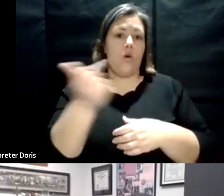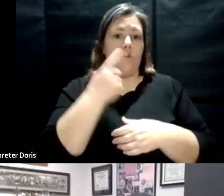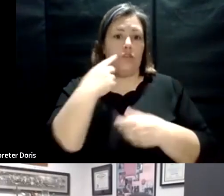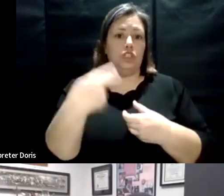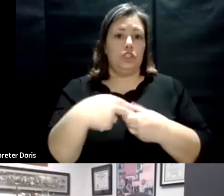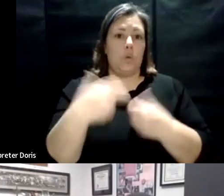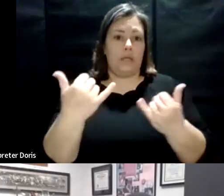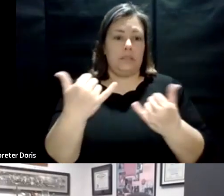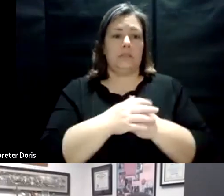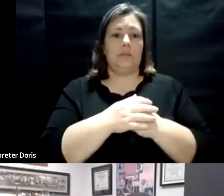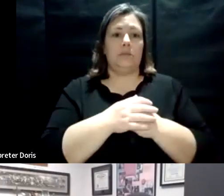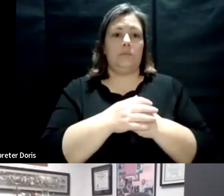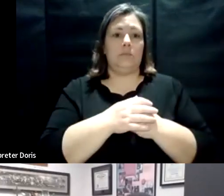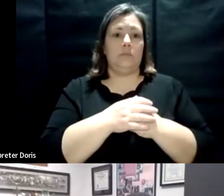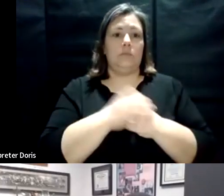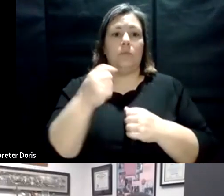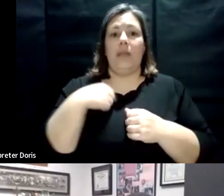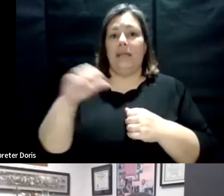And that mute and the mu button on mini bar you're more than welcome join us by video cam if you have that ability today. If you have that ability today as well. So we definitely thank you all for joining us again.